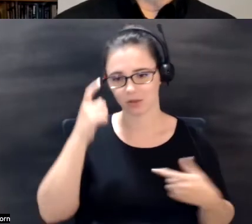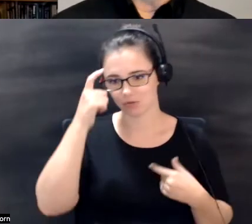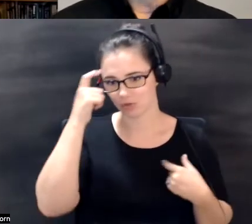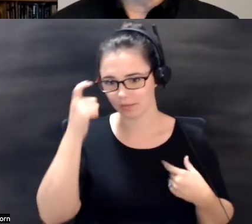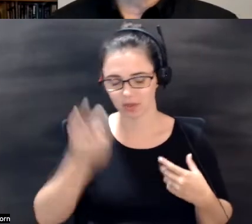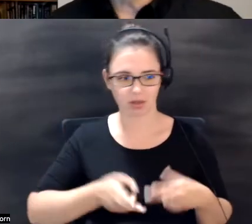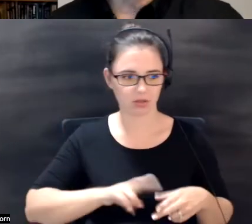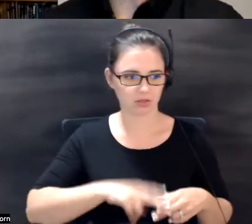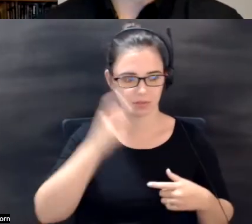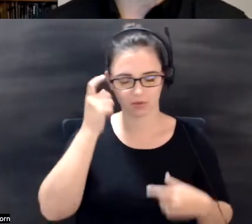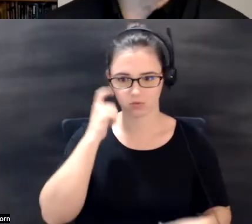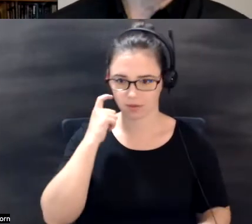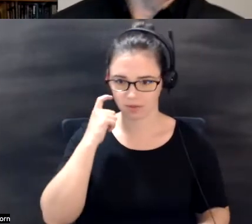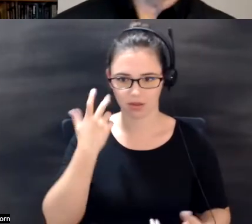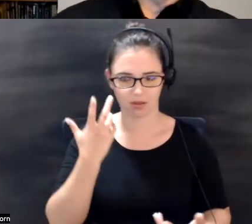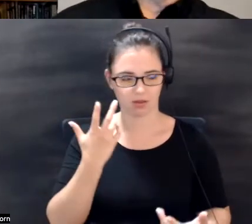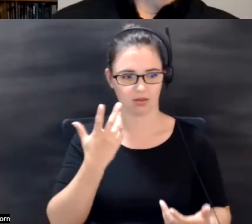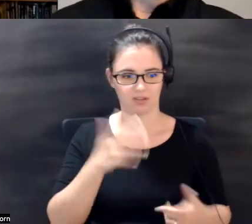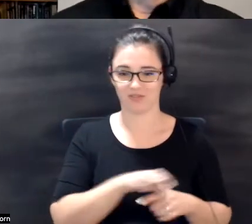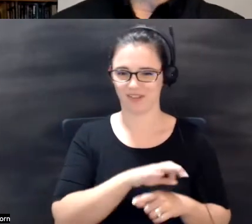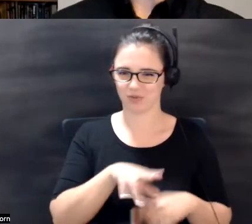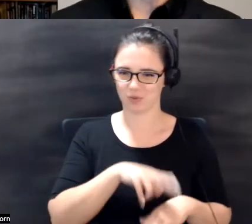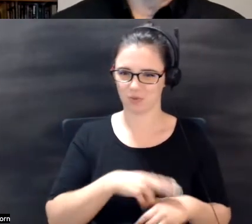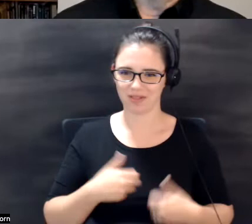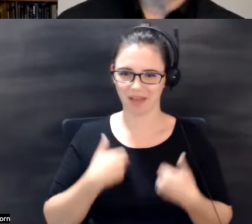that, just, *dysfunction* in normal life is such a challenge.